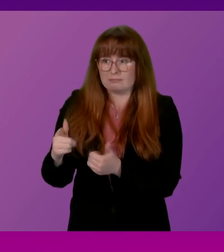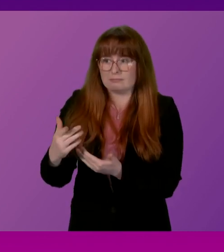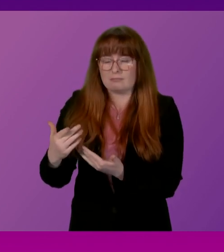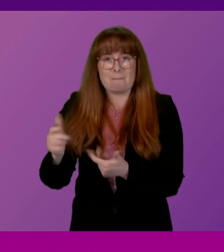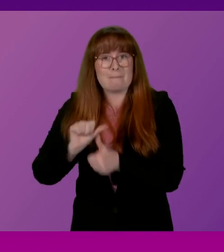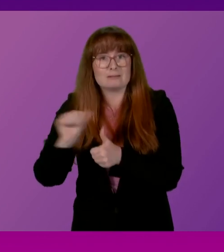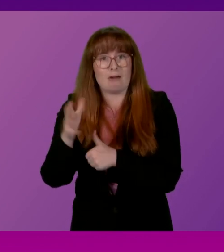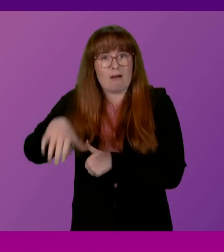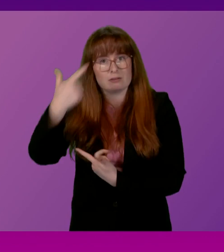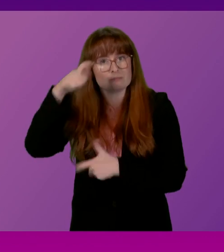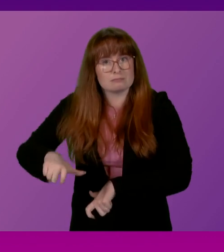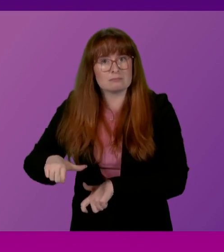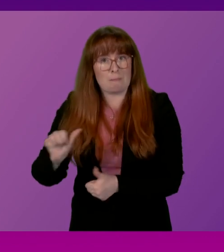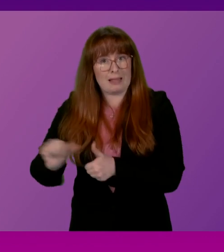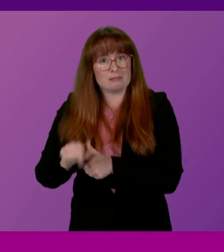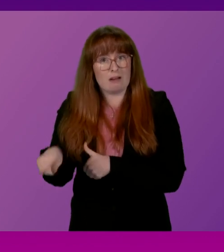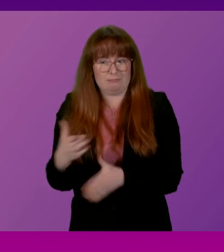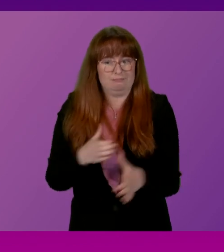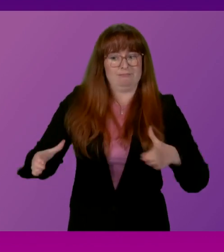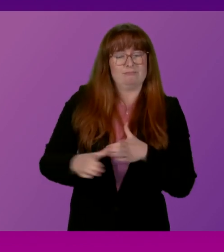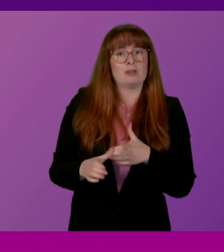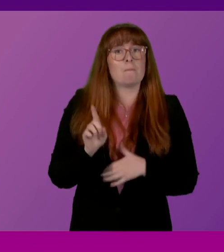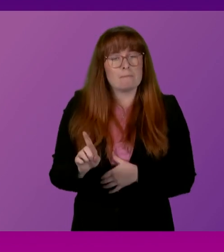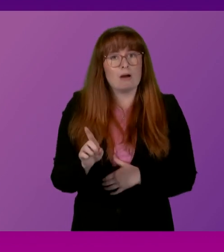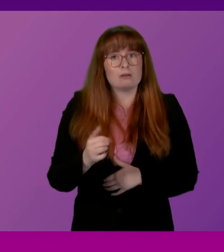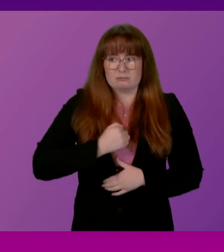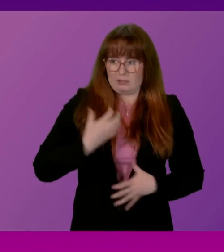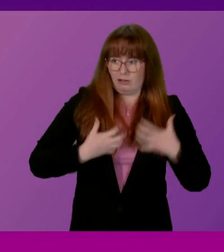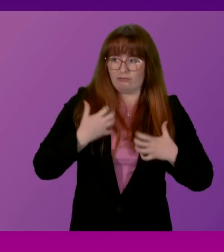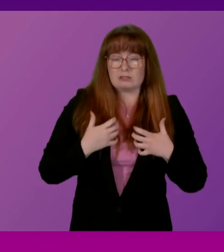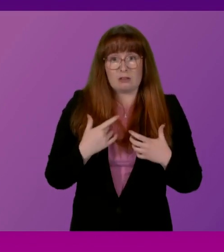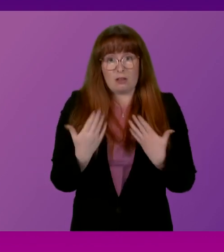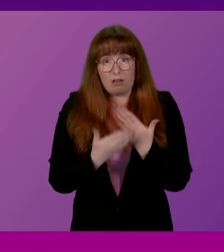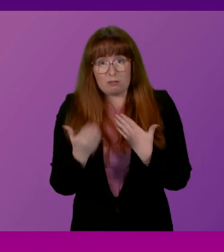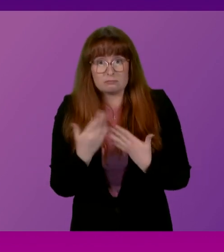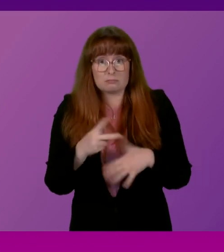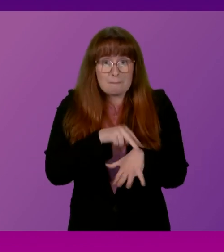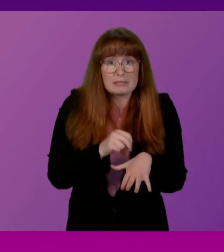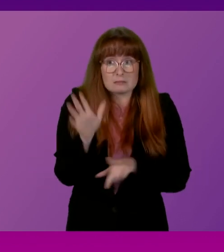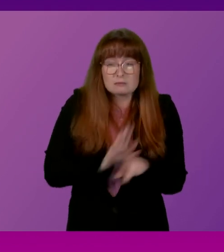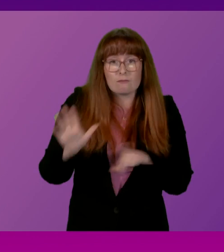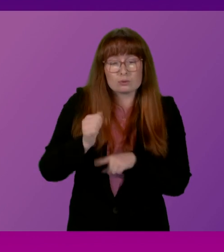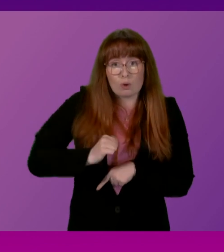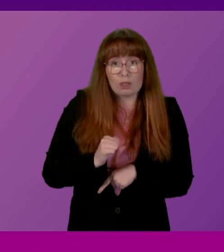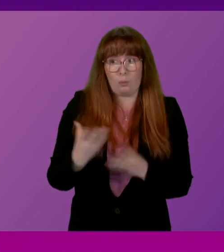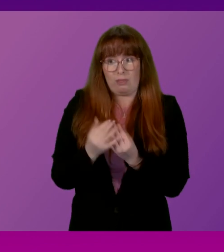However, what people in Scotland are interested in is whether there are more bobbies on the beat under the SNP Government, and there absolutely are.